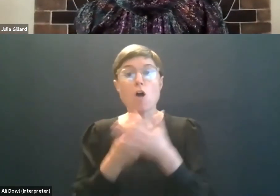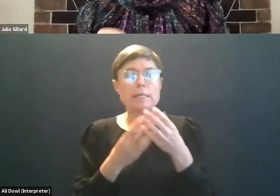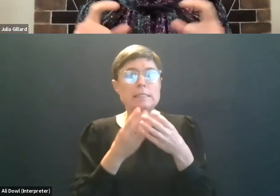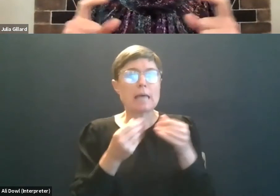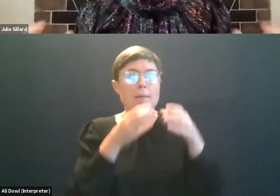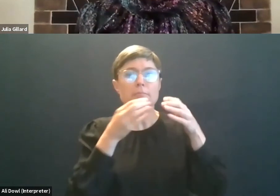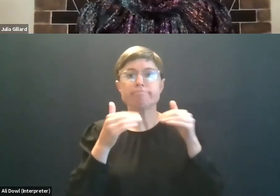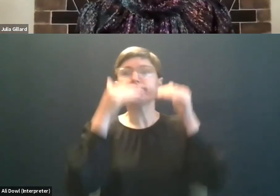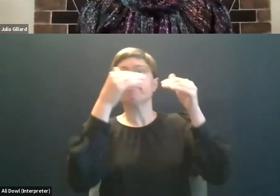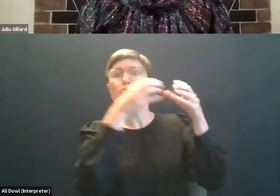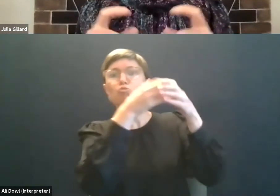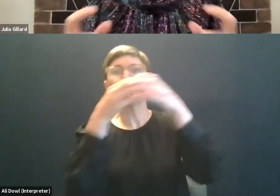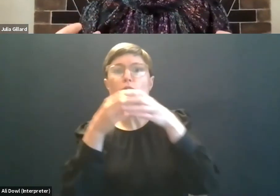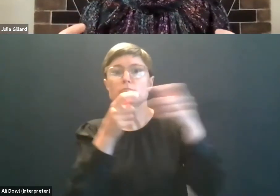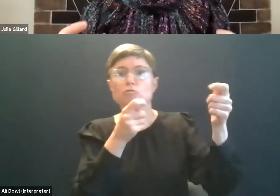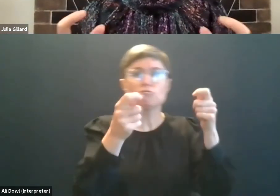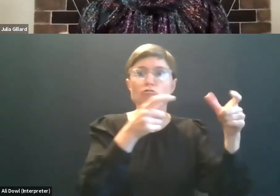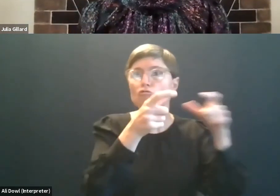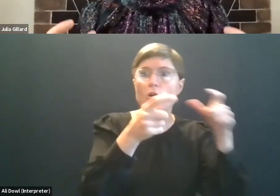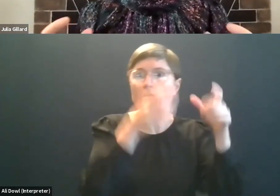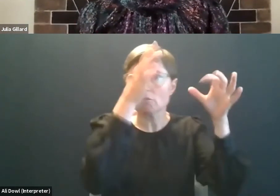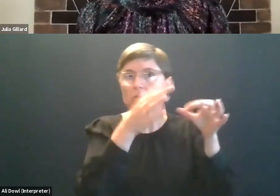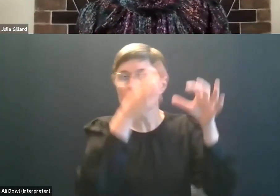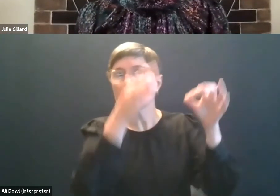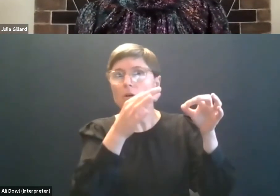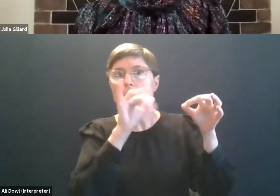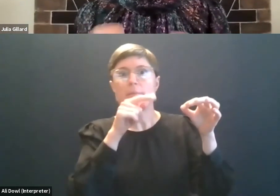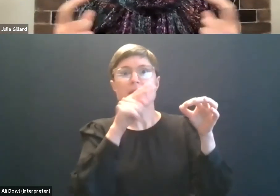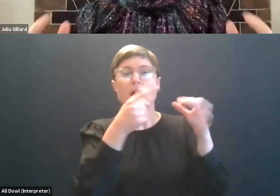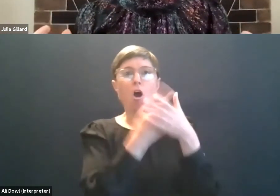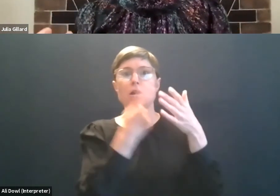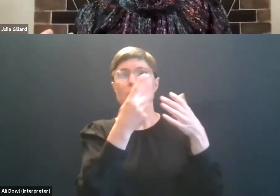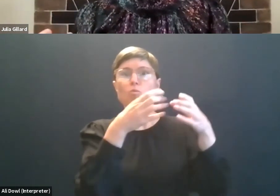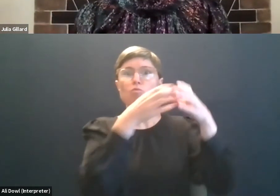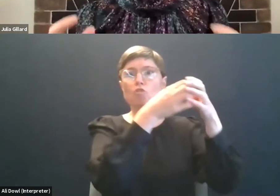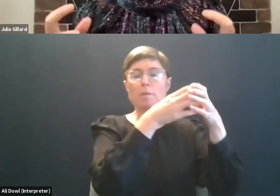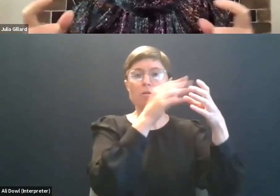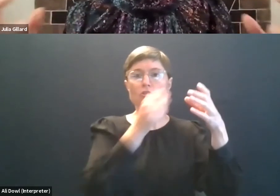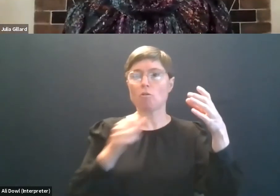may not have the same view as society overall. If you ask yourself the question, "Why is